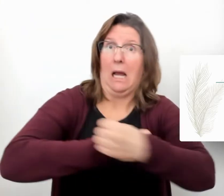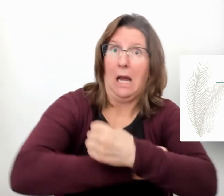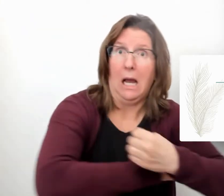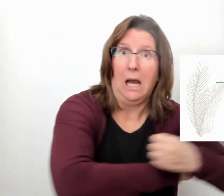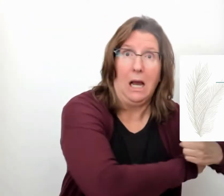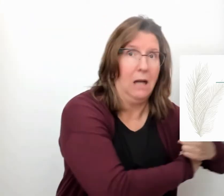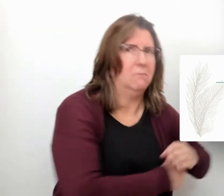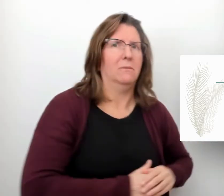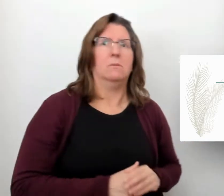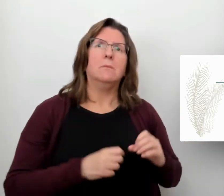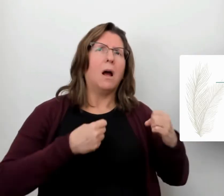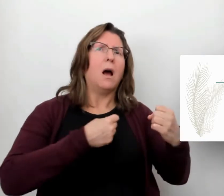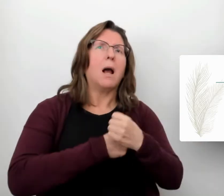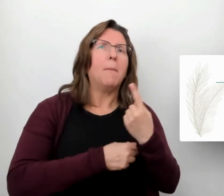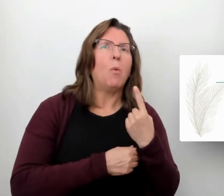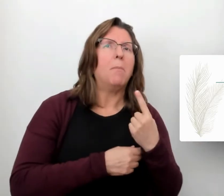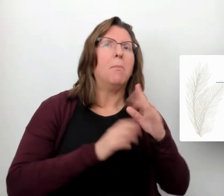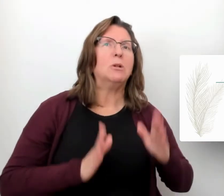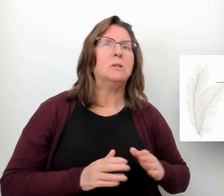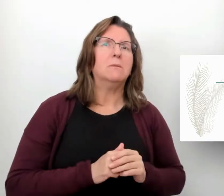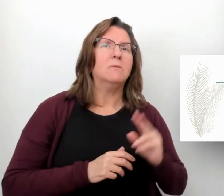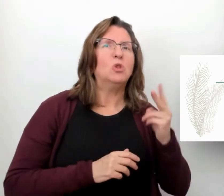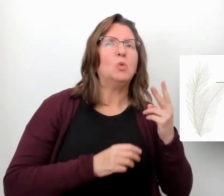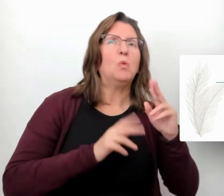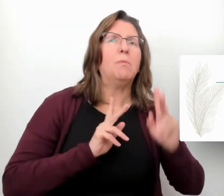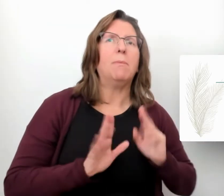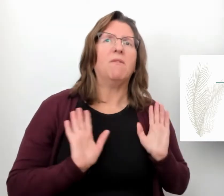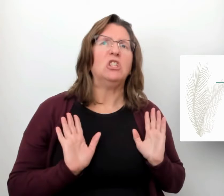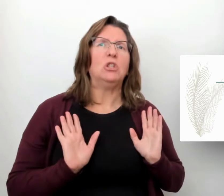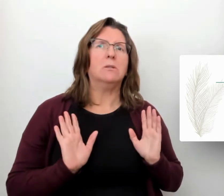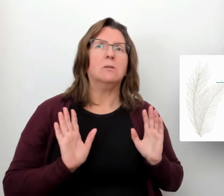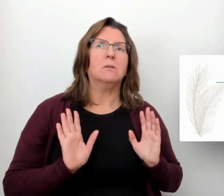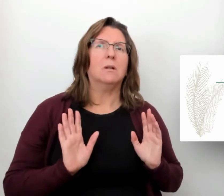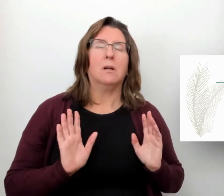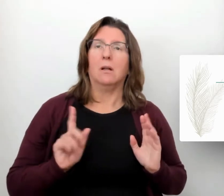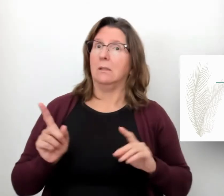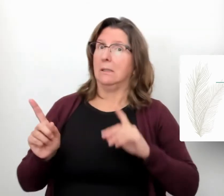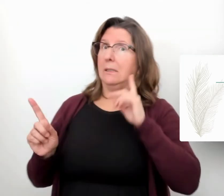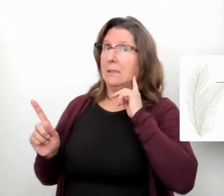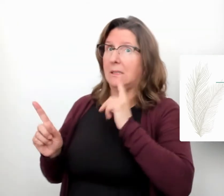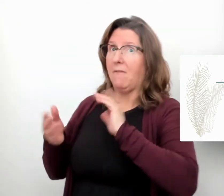This is not common in the hearing community. Hugs are mostly reserved for special occasions.